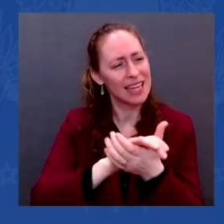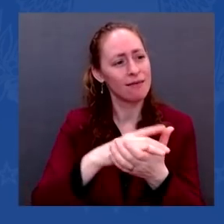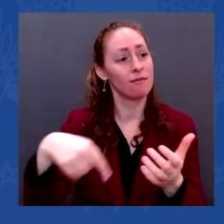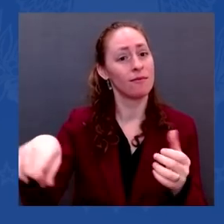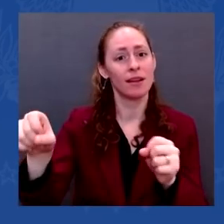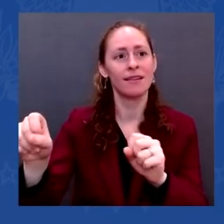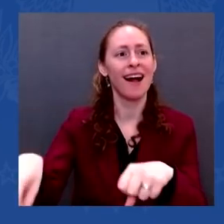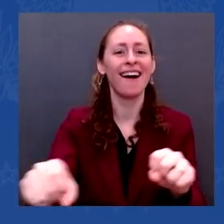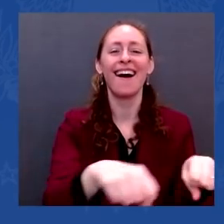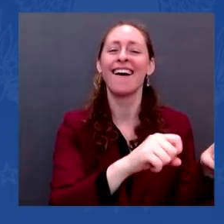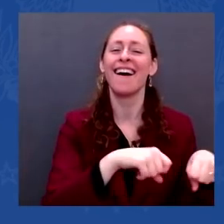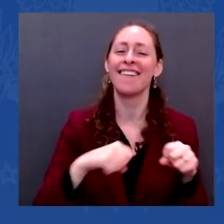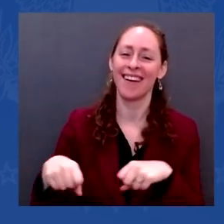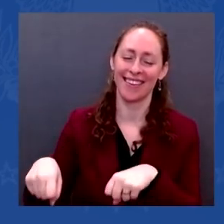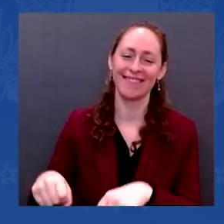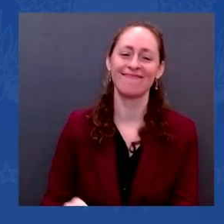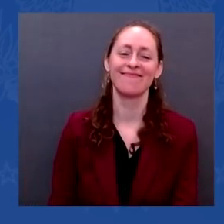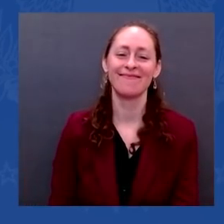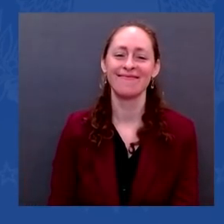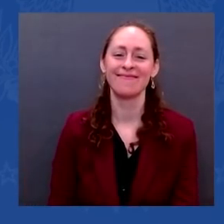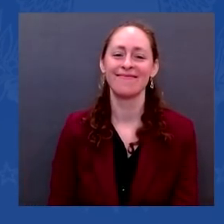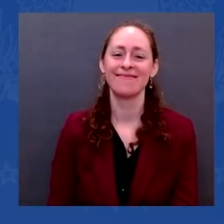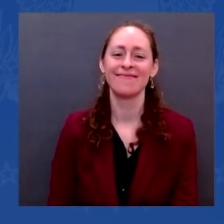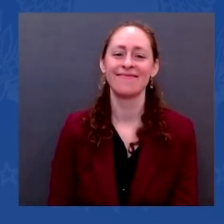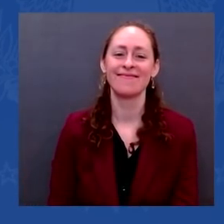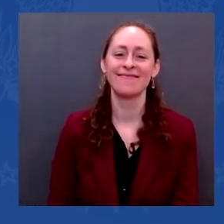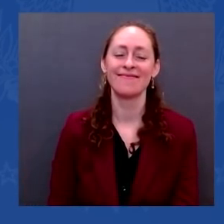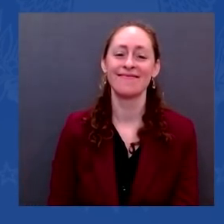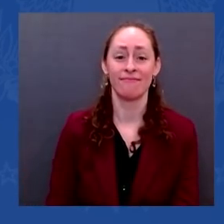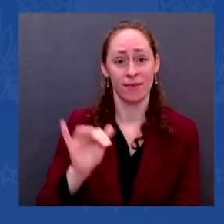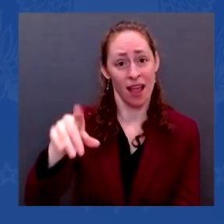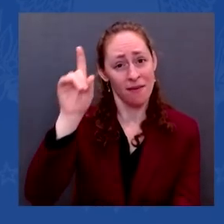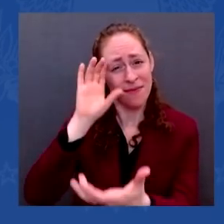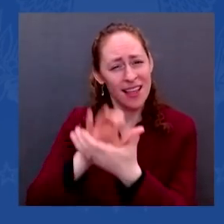that has helped us to see the light in one another.